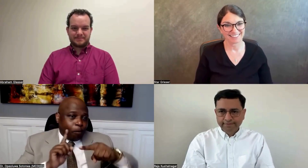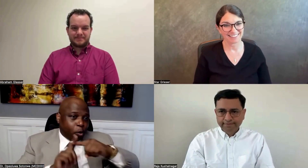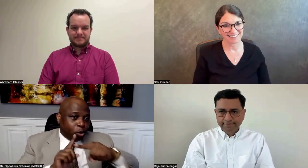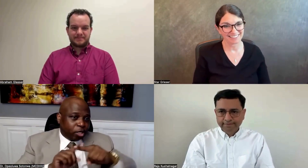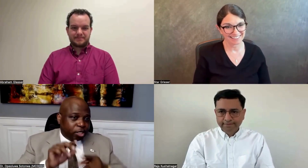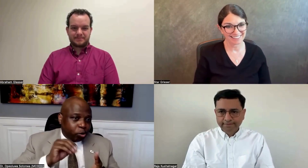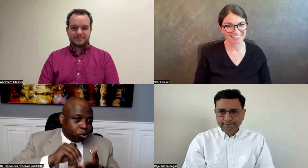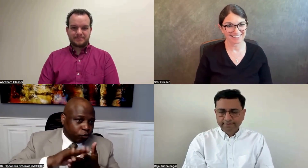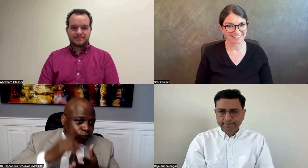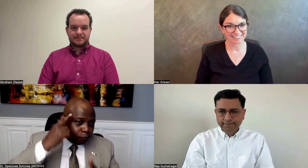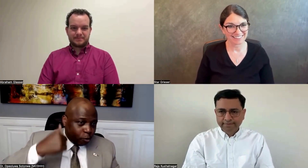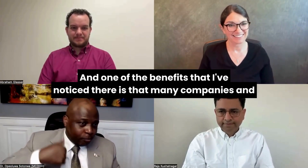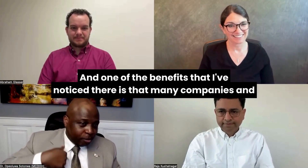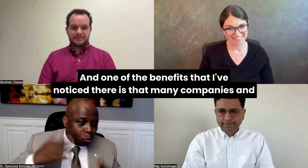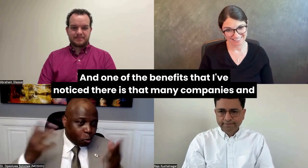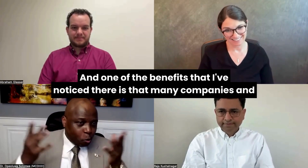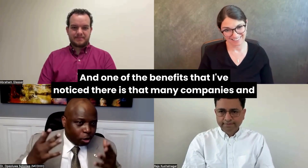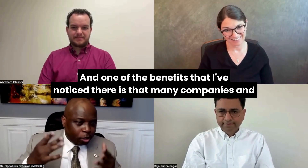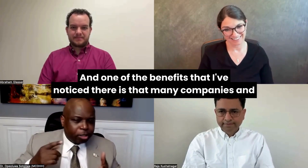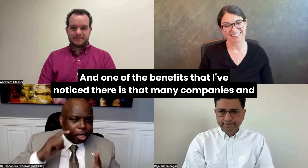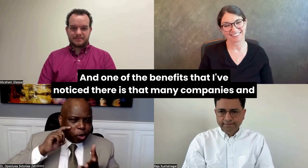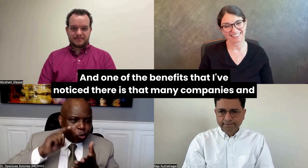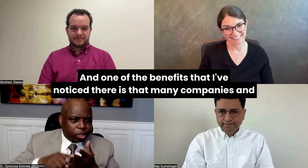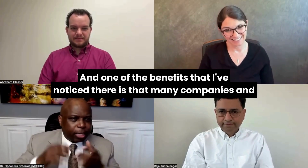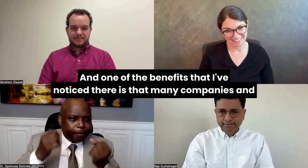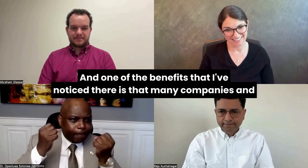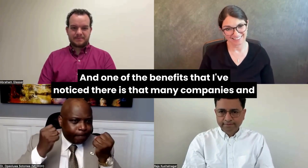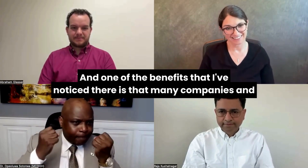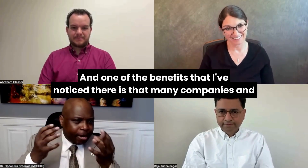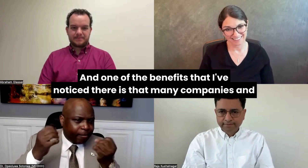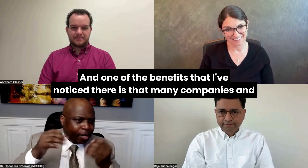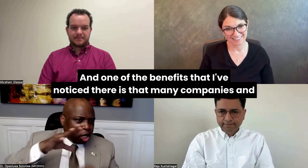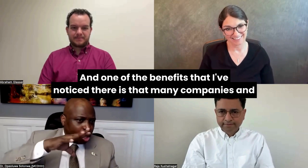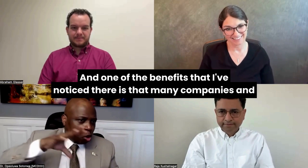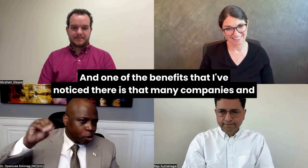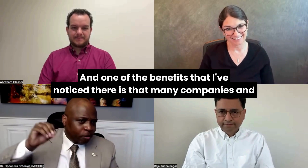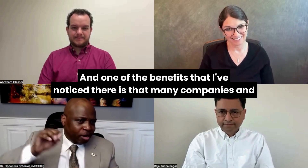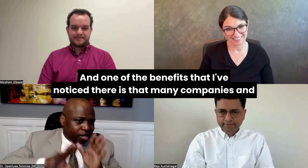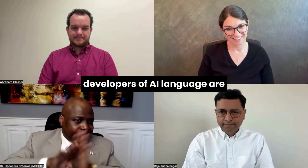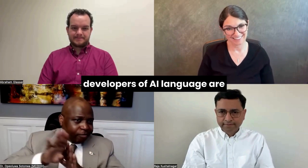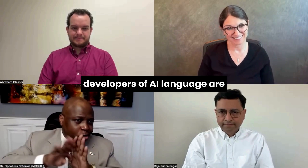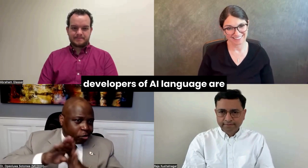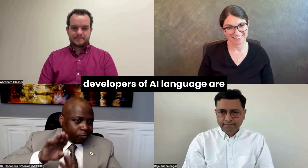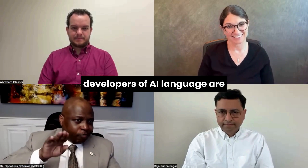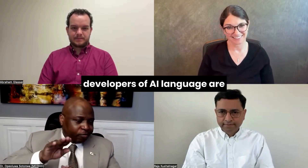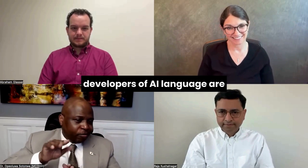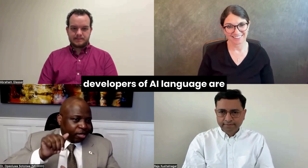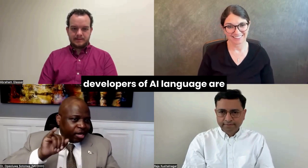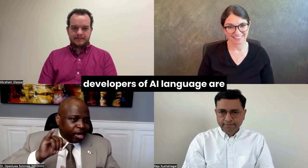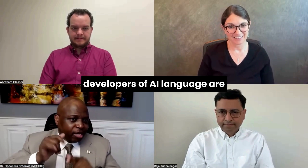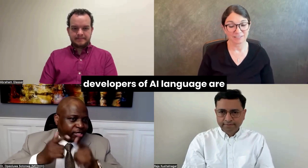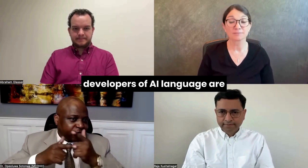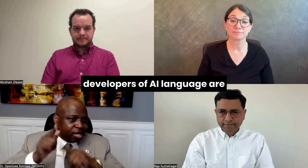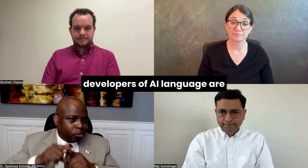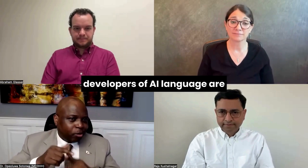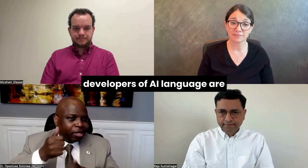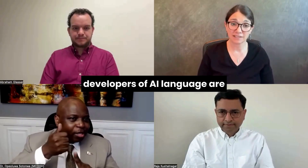And one of the benefits that I've noticed there is that many companies and developers of AI language are